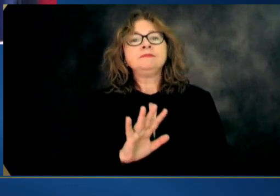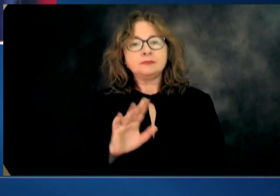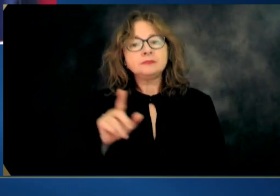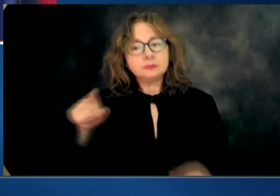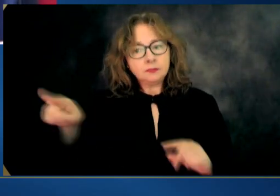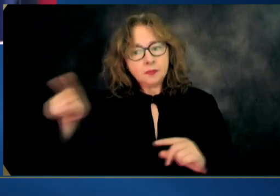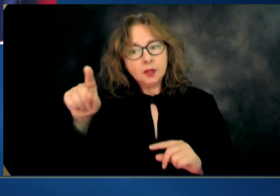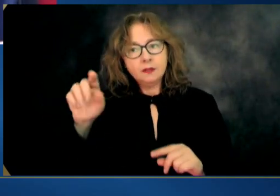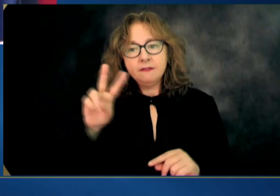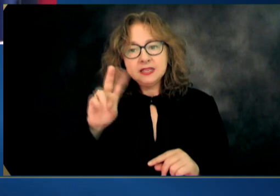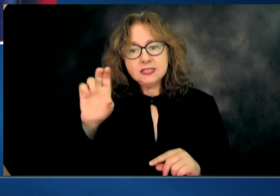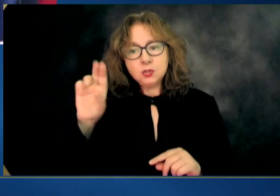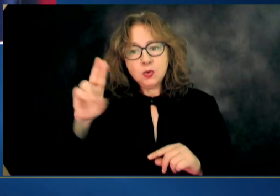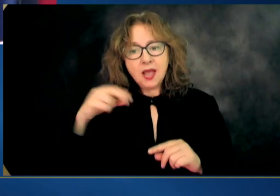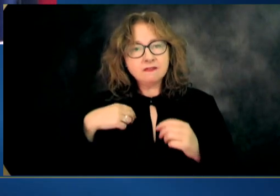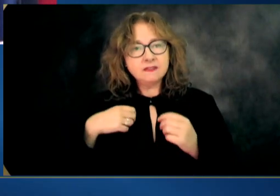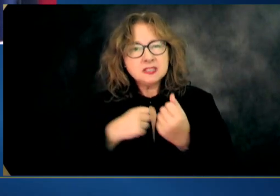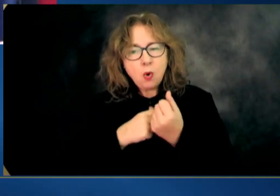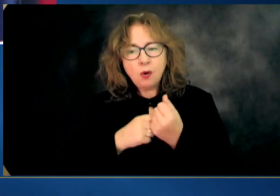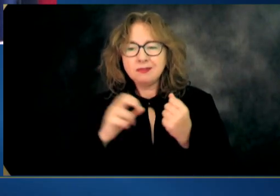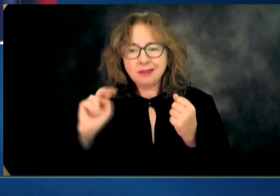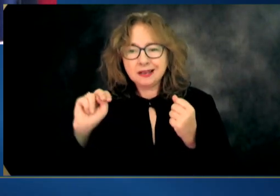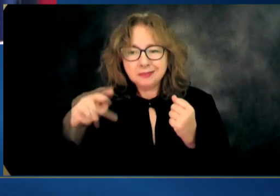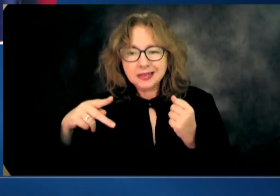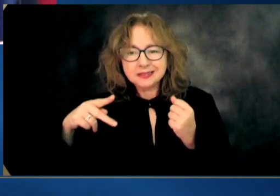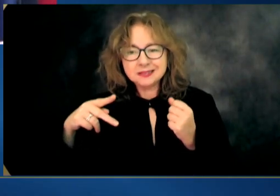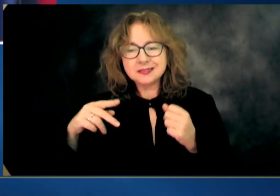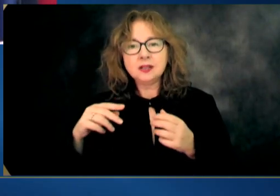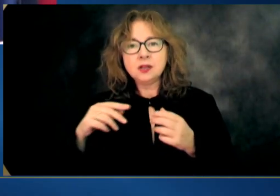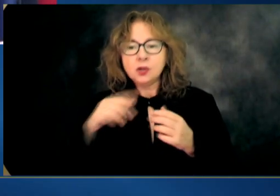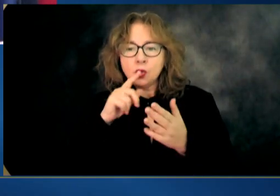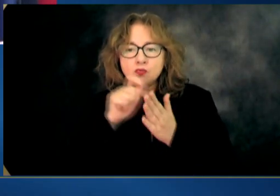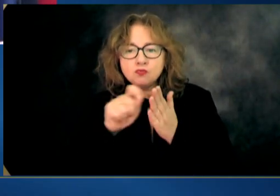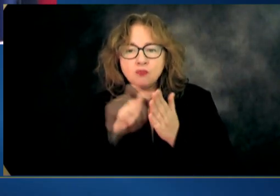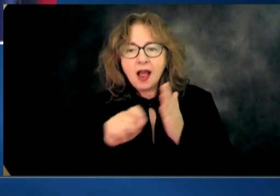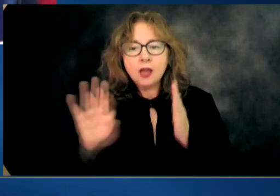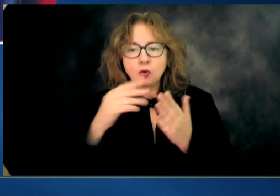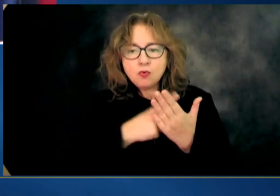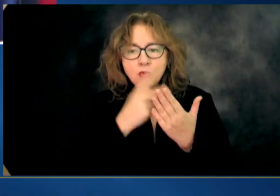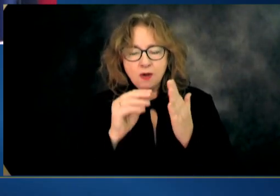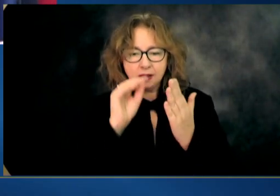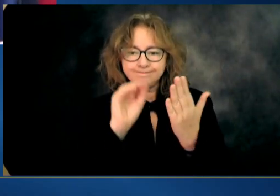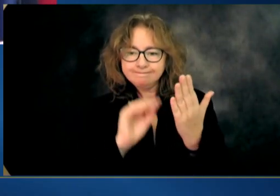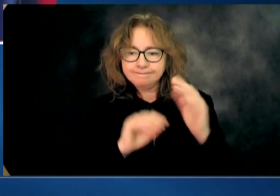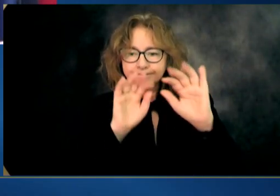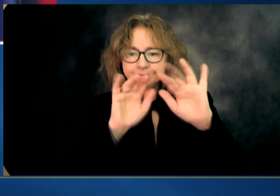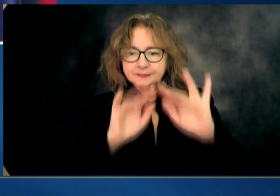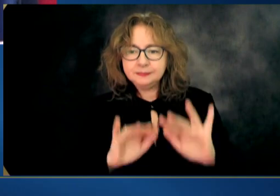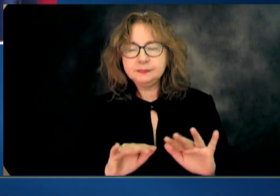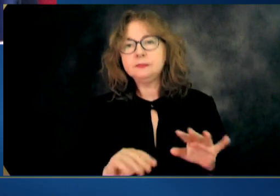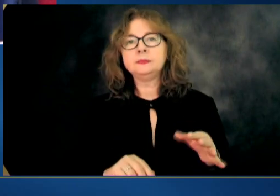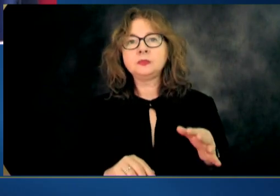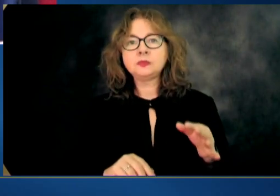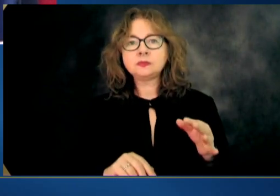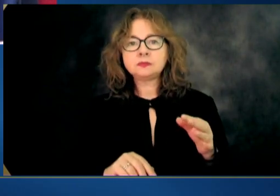NPs that assist in writing your sickle cell disease programs in addition to pharmacists